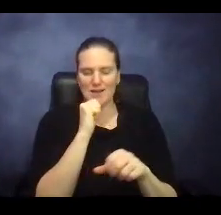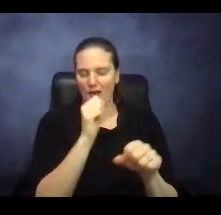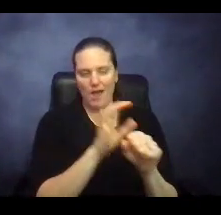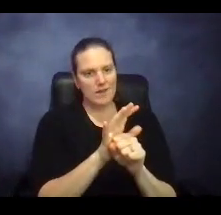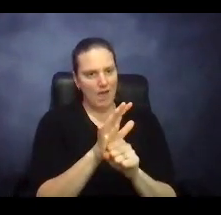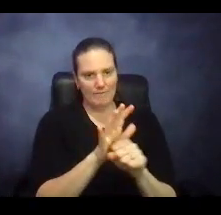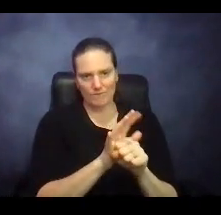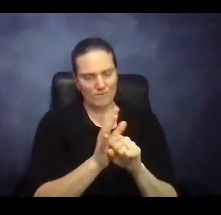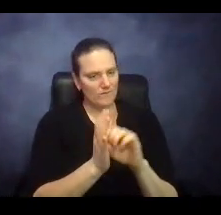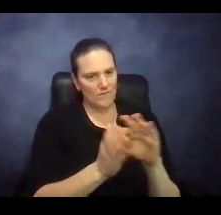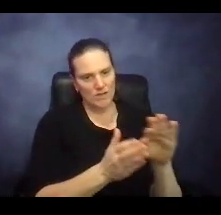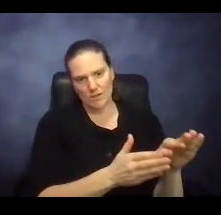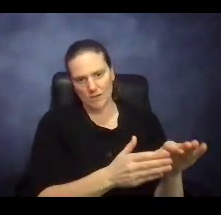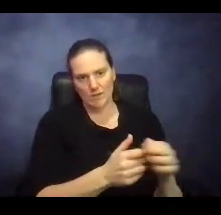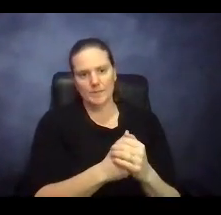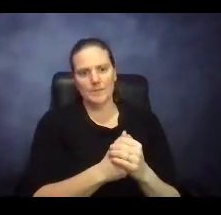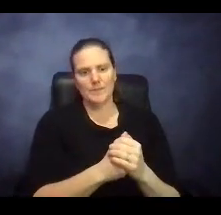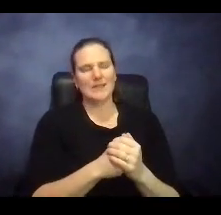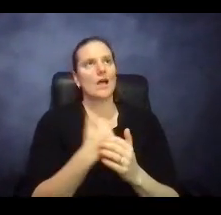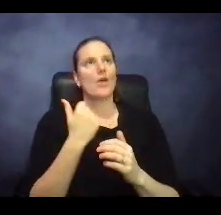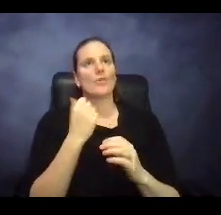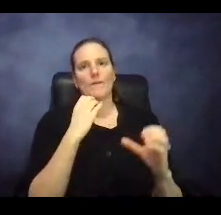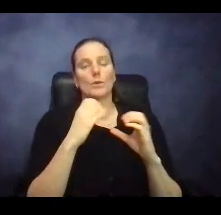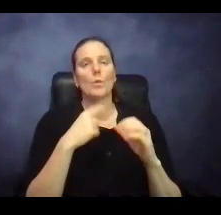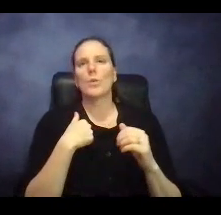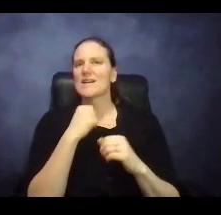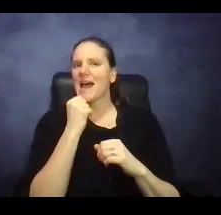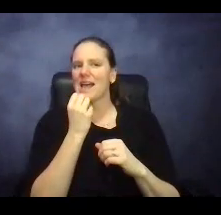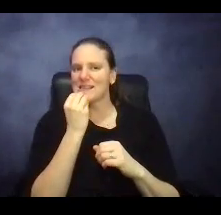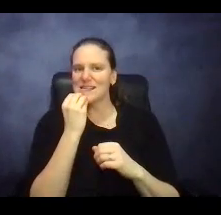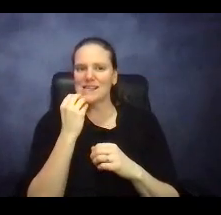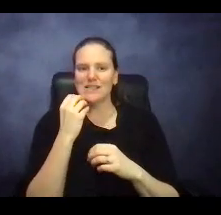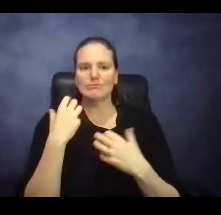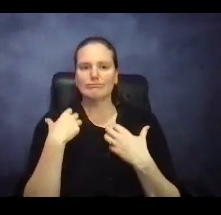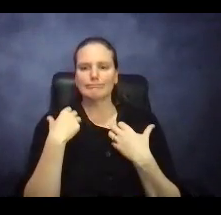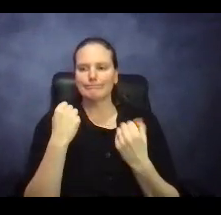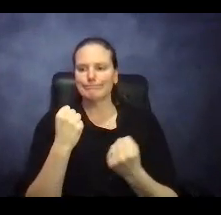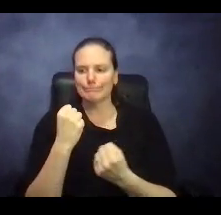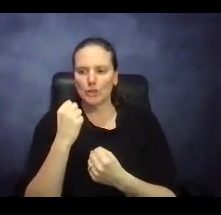because we are actually pretty malnourished and our stresses are, stress levels are so high,